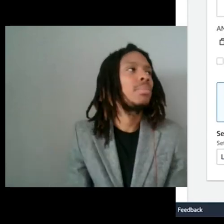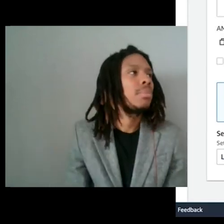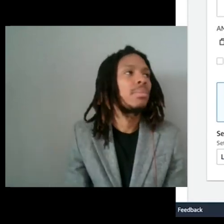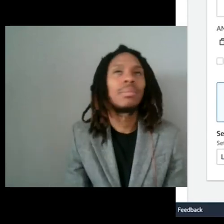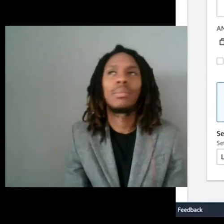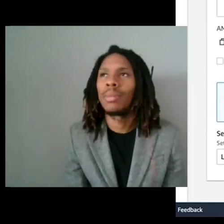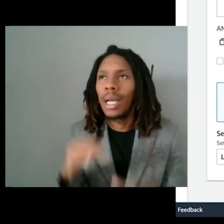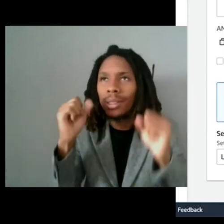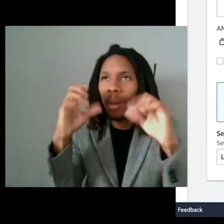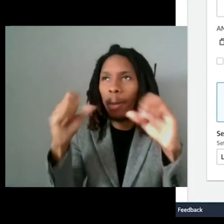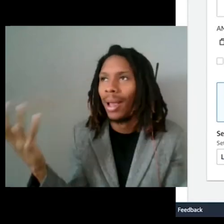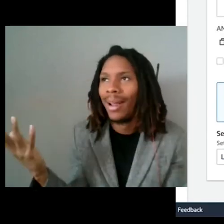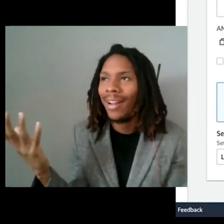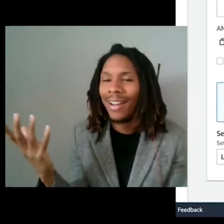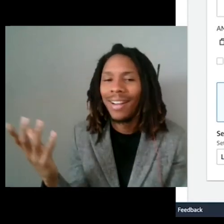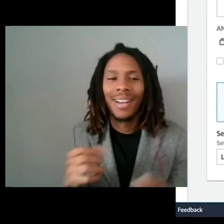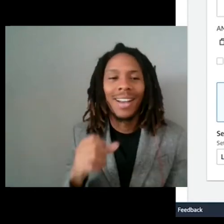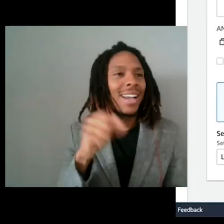Yeah, the cloud doesn't have to be hard, right?